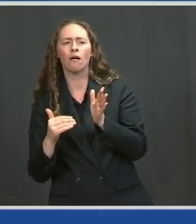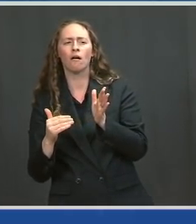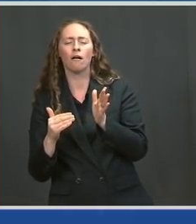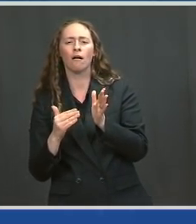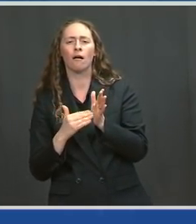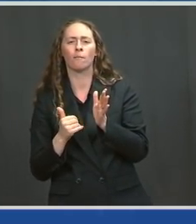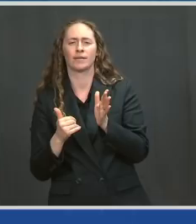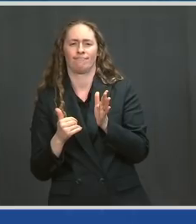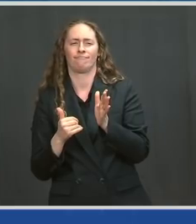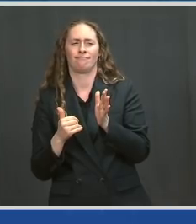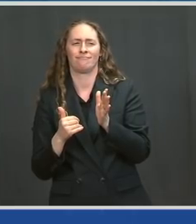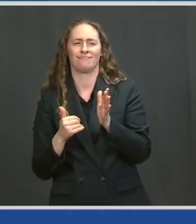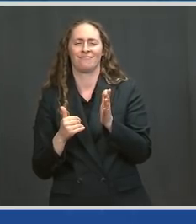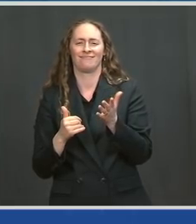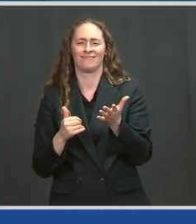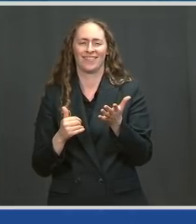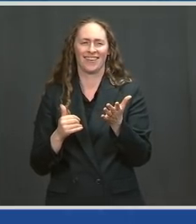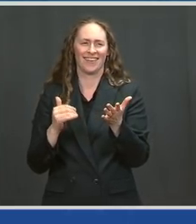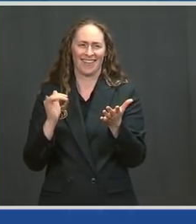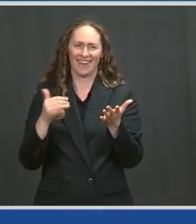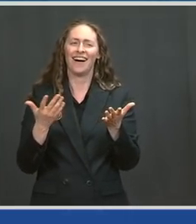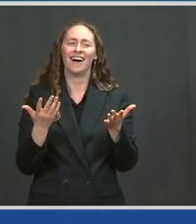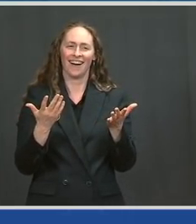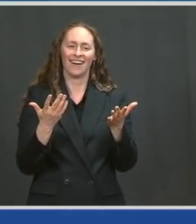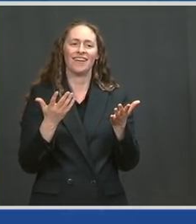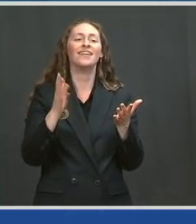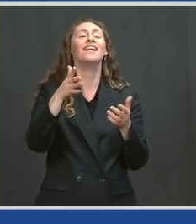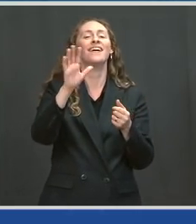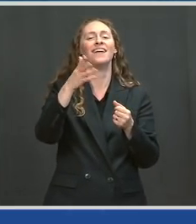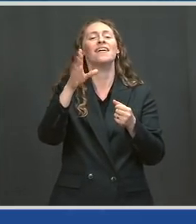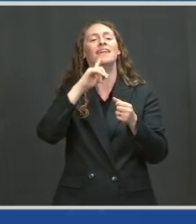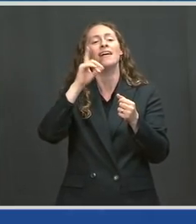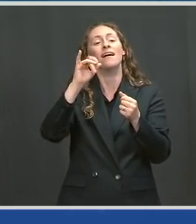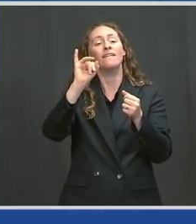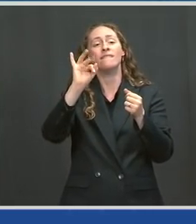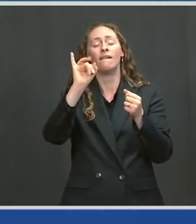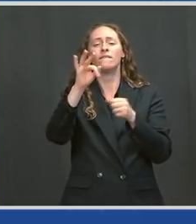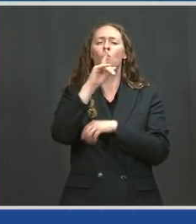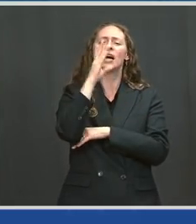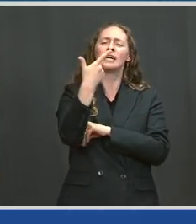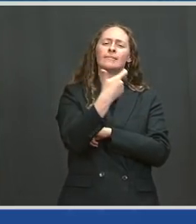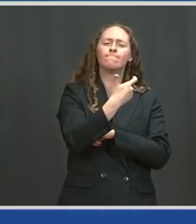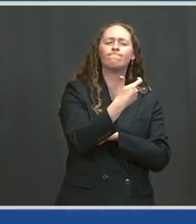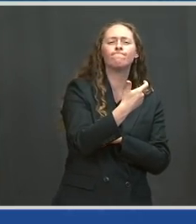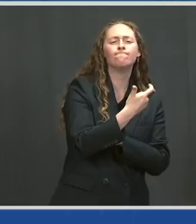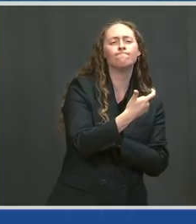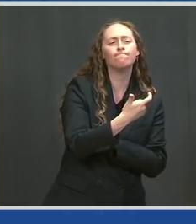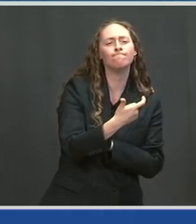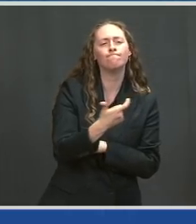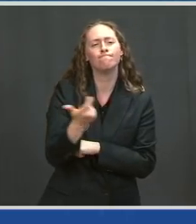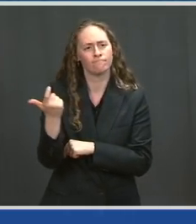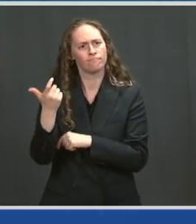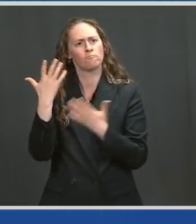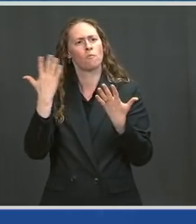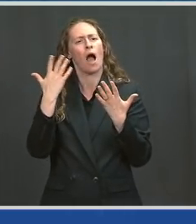Watch advertising," because they want to sell what they have. We have hope.